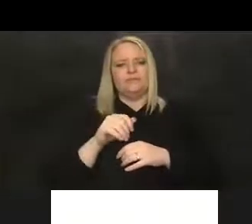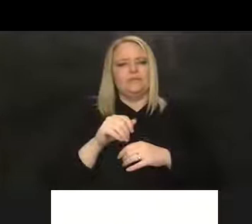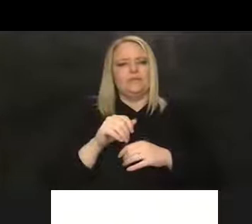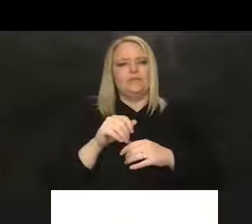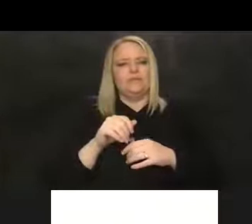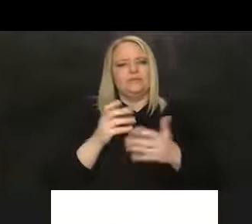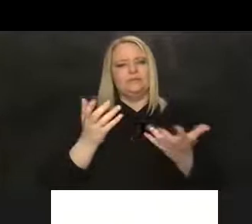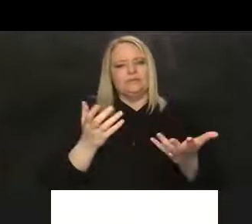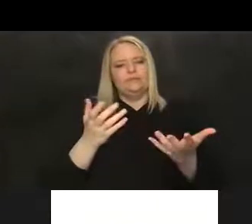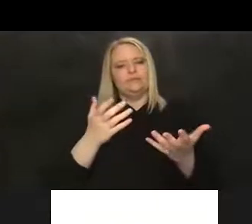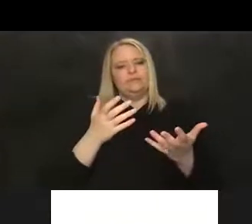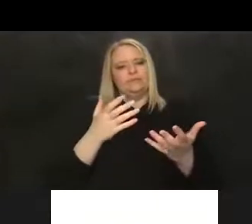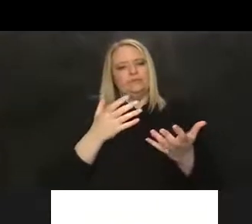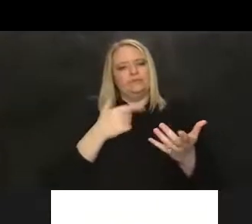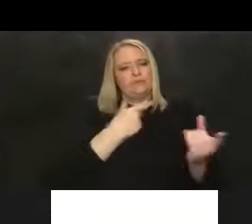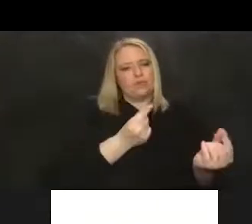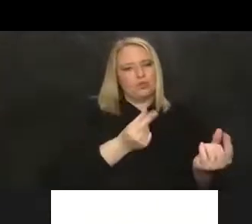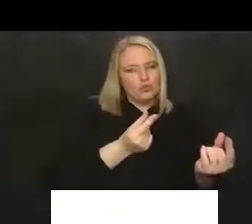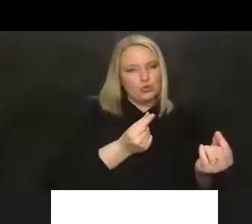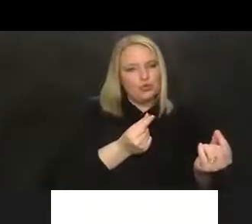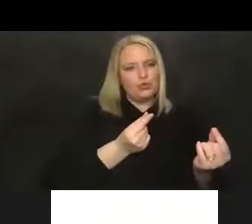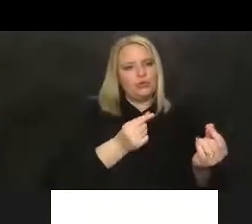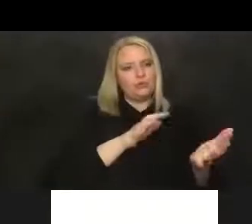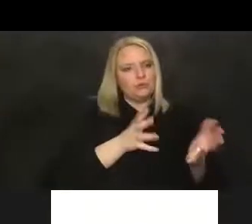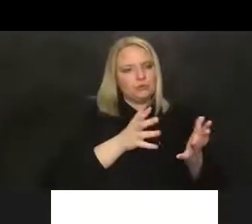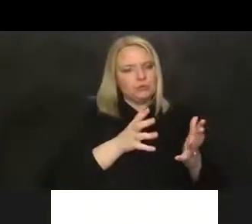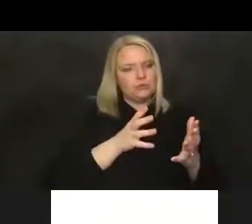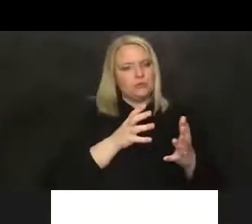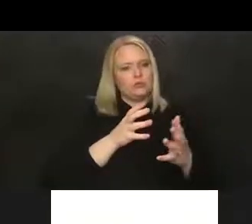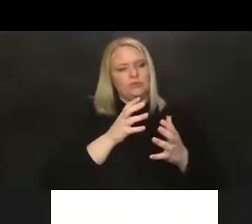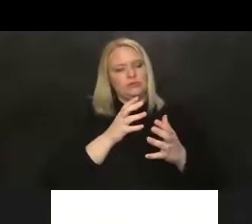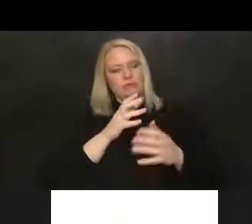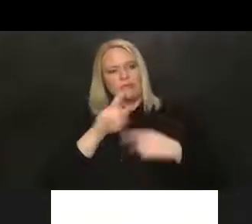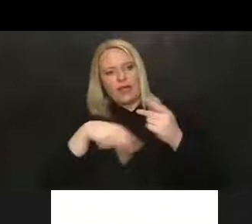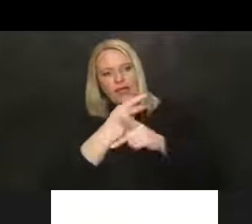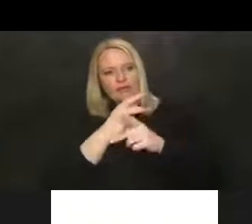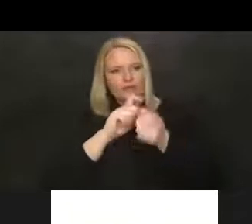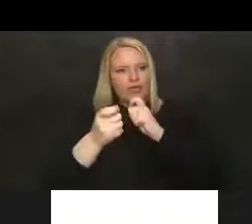sort of what I'm able to get done and the kinds of change I can affect in an admin role at Victory